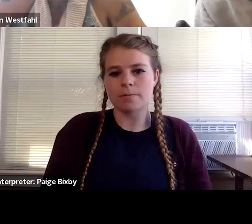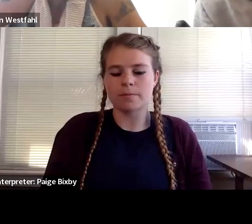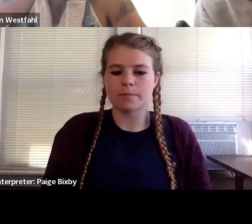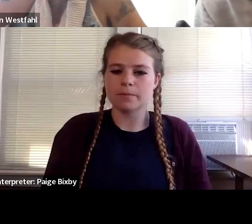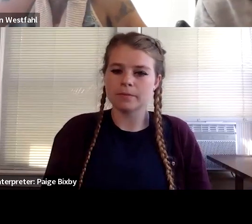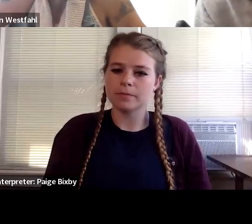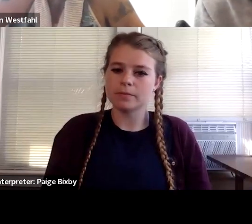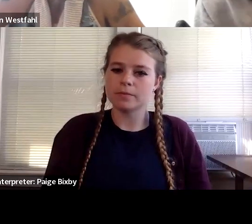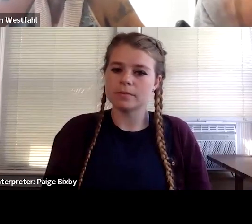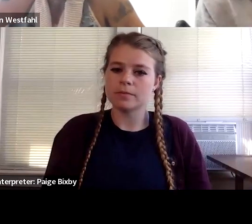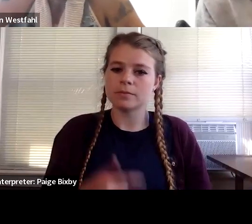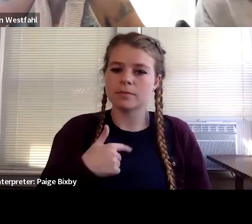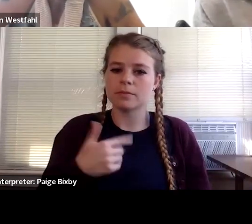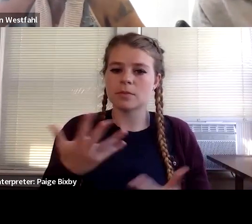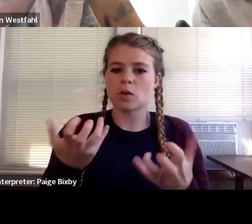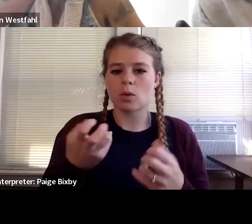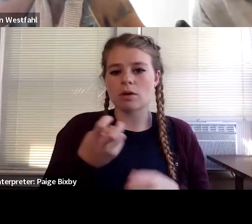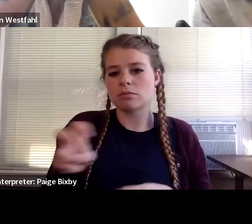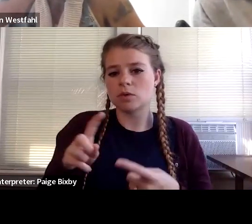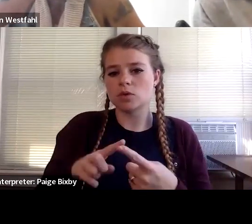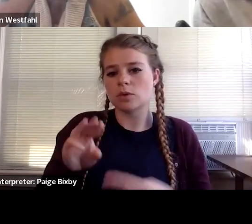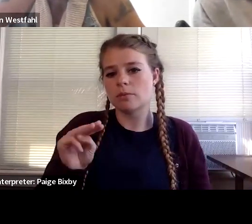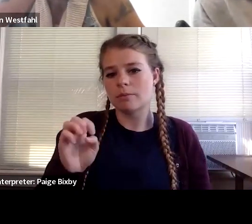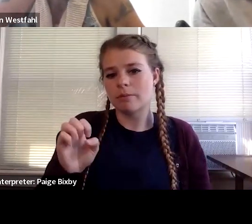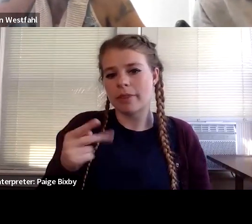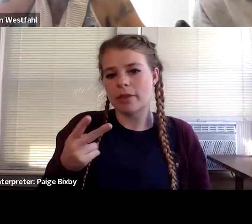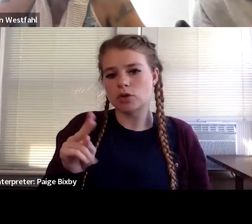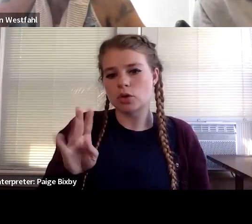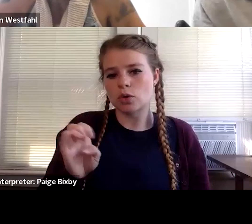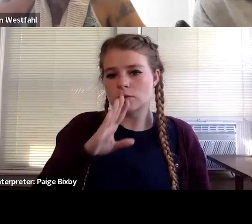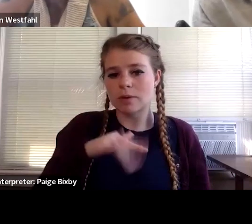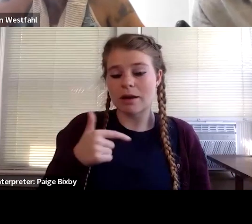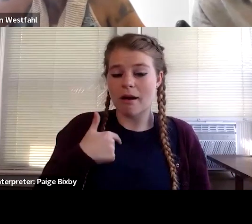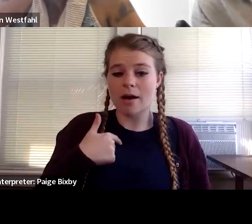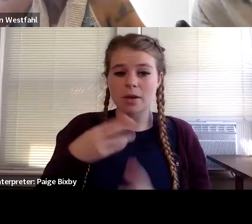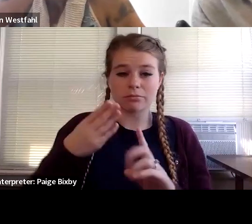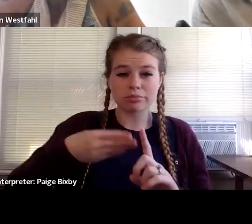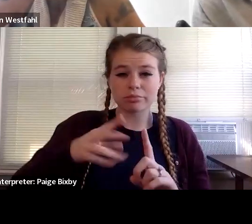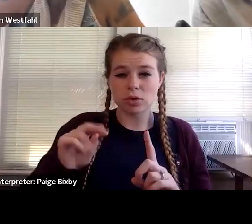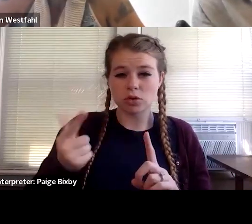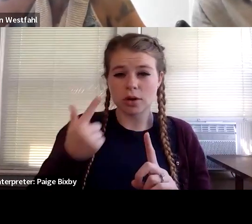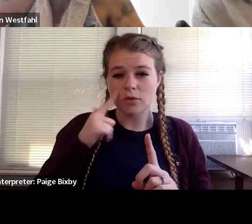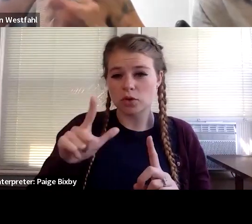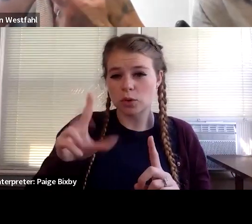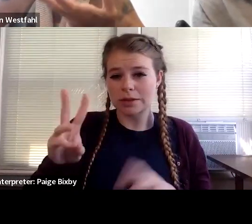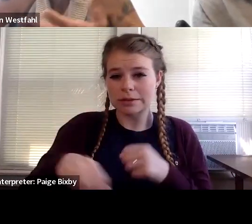I wanna get on methadone so bad. I've been a drug user for 26 years, okay. And there's no point